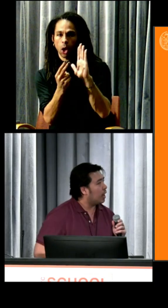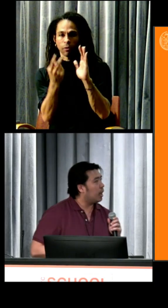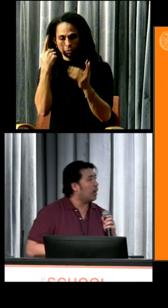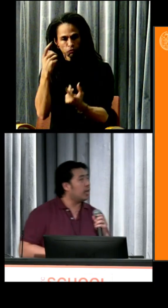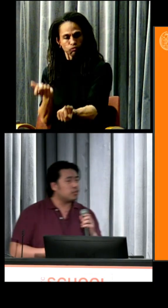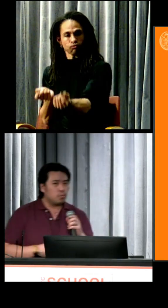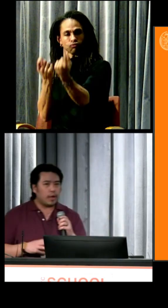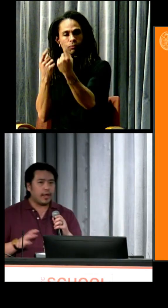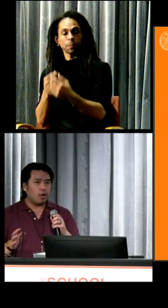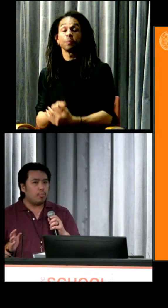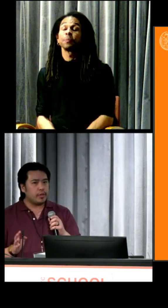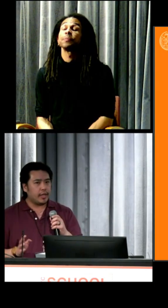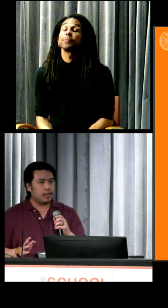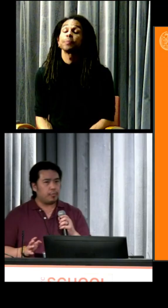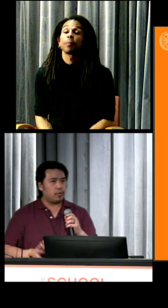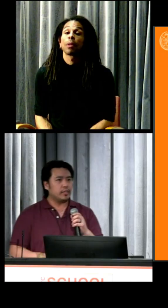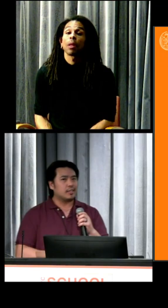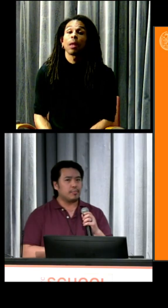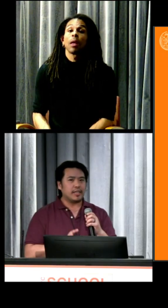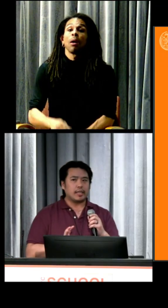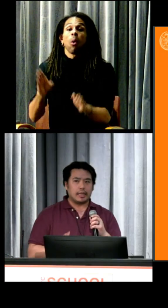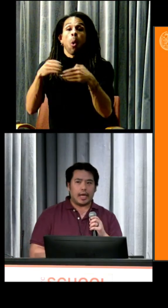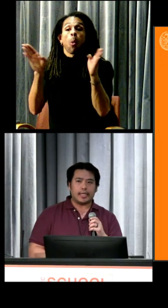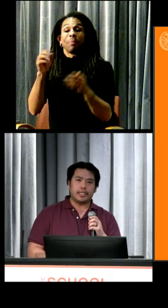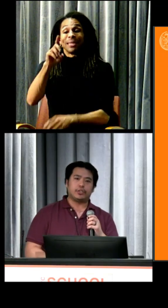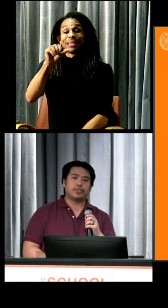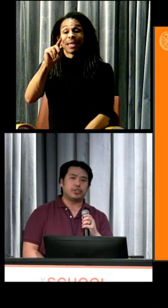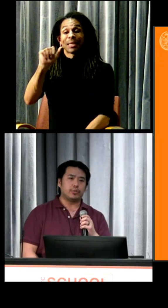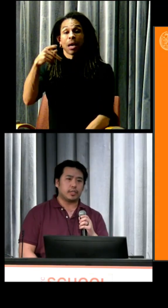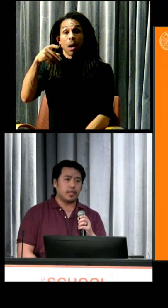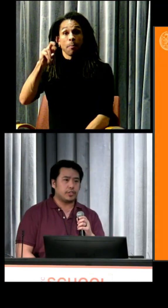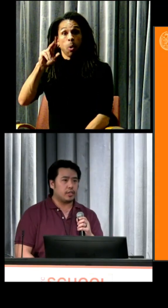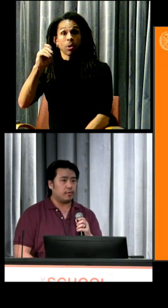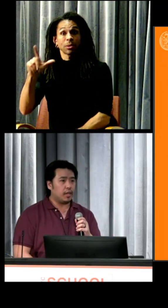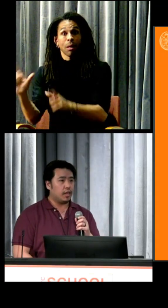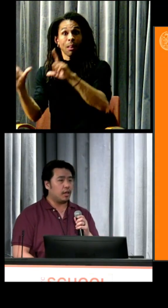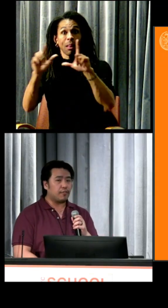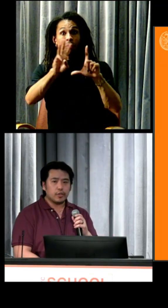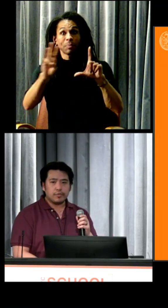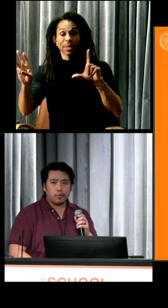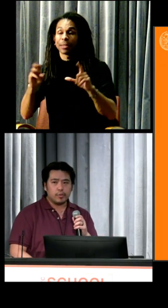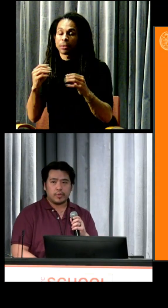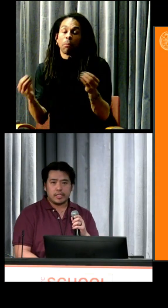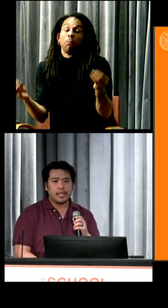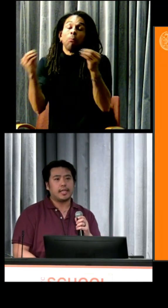And the last piece of our fine-tuning, Andrew will get more into detail on the data, but we've